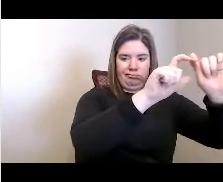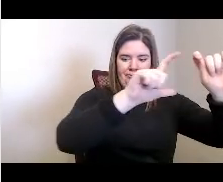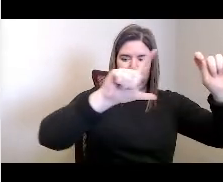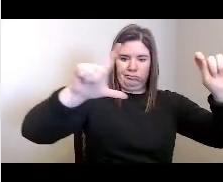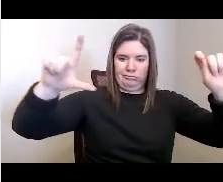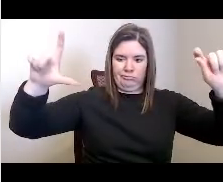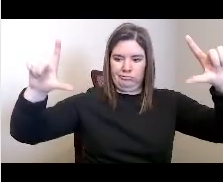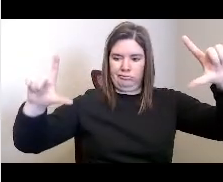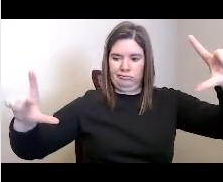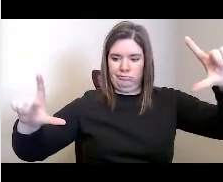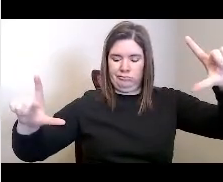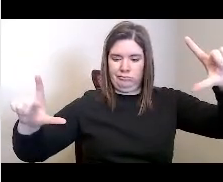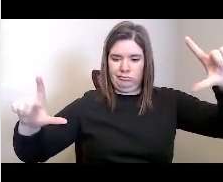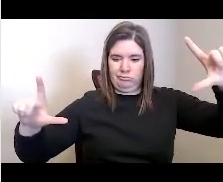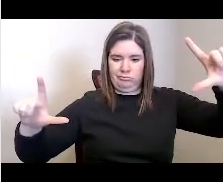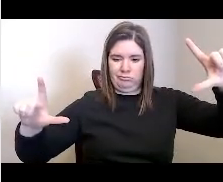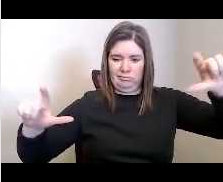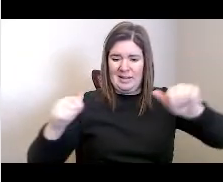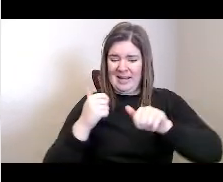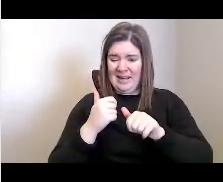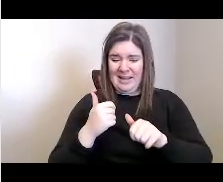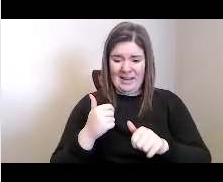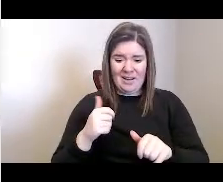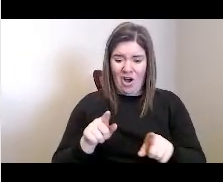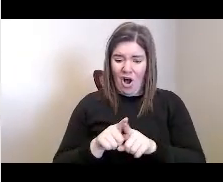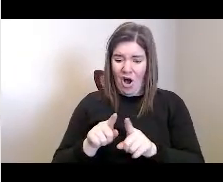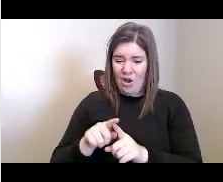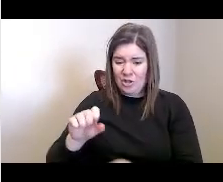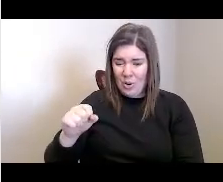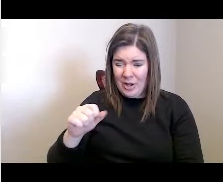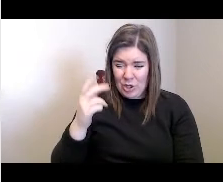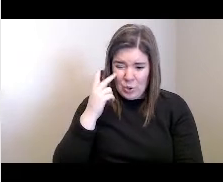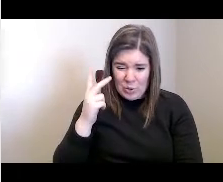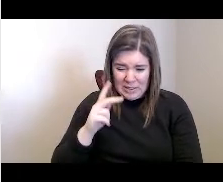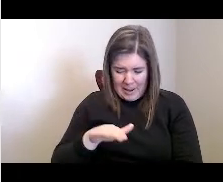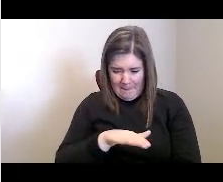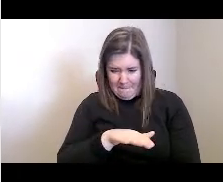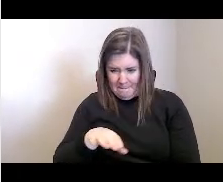even the shadows. Each one of these pieces, because of the 3D, they have shadows at the bottom as well.